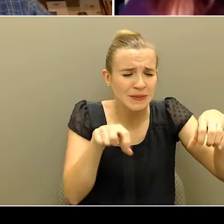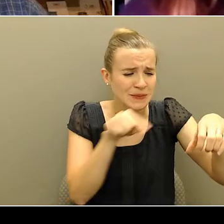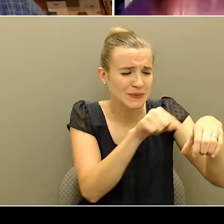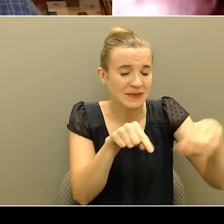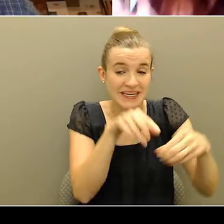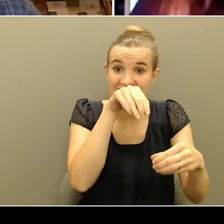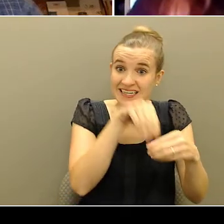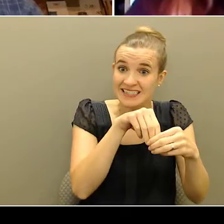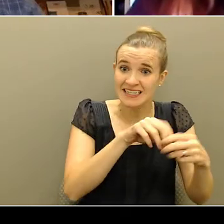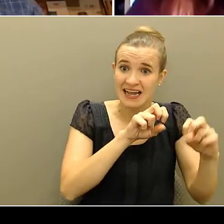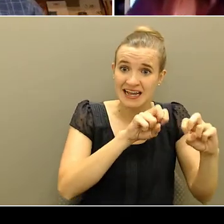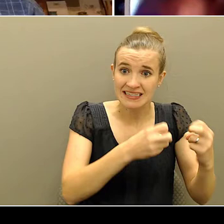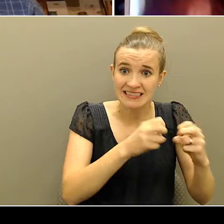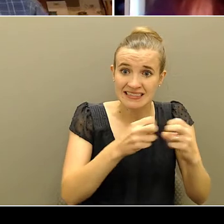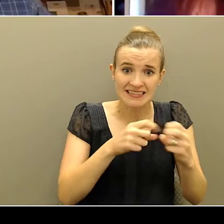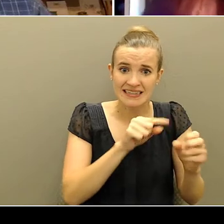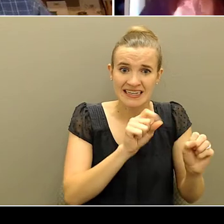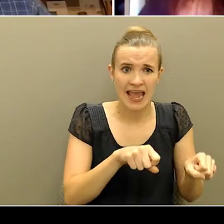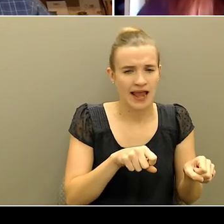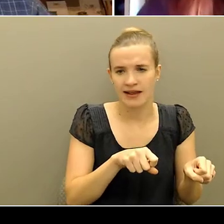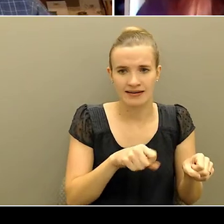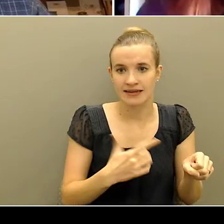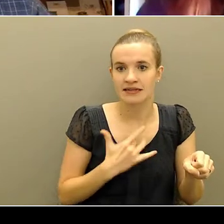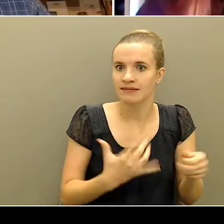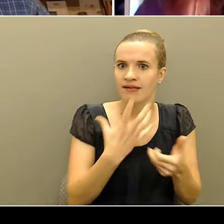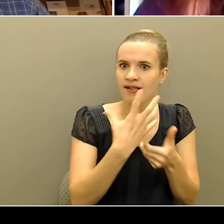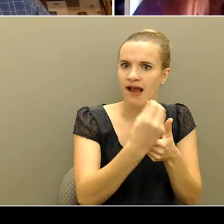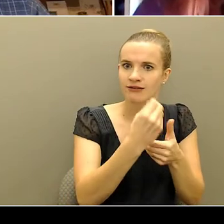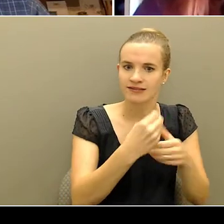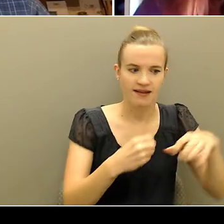know, everything that's happened with this virus if that might actually